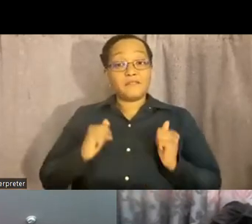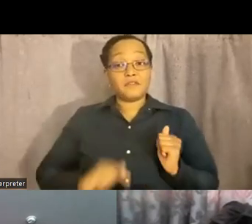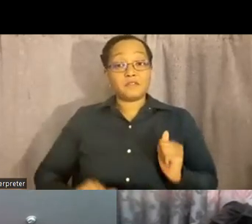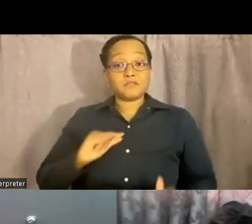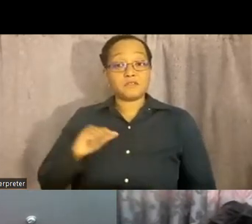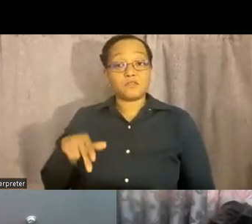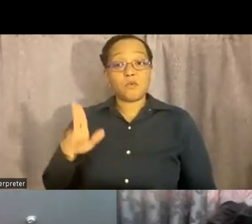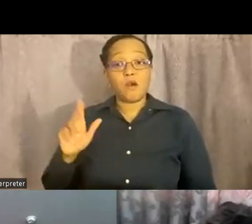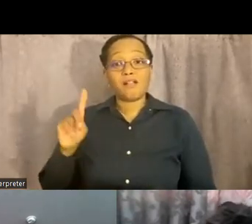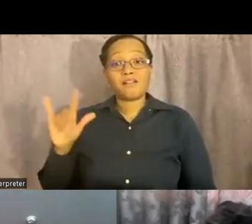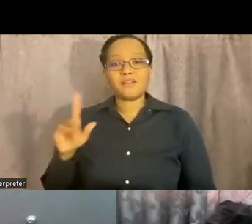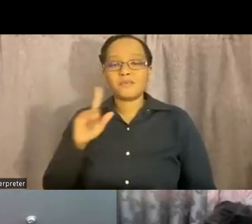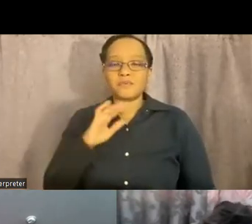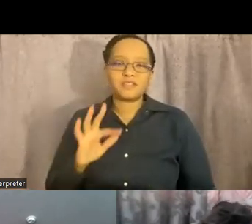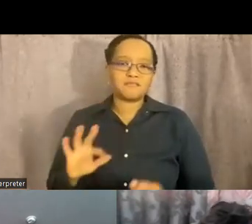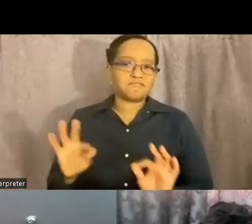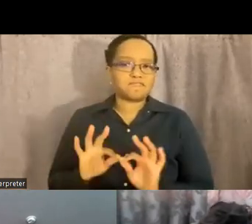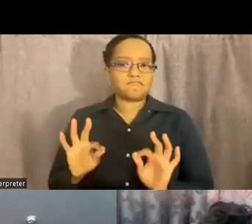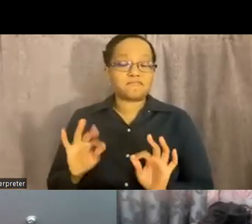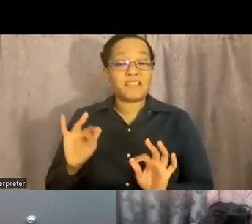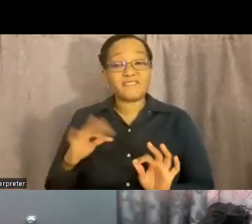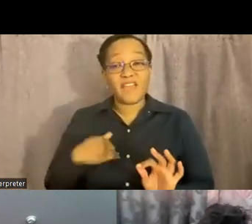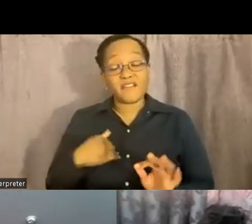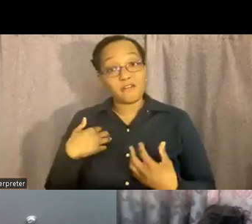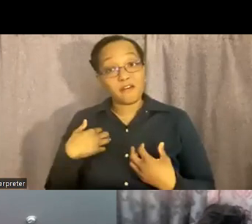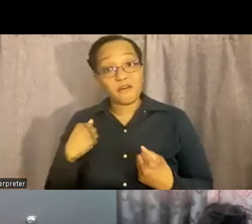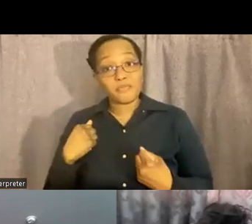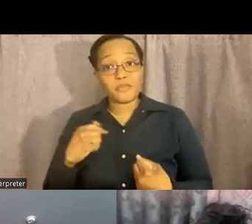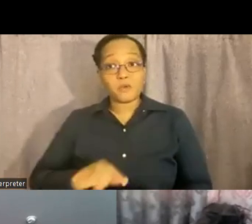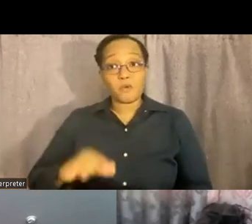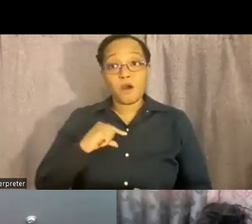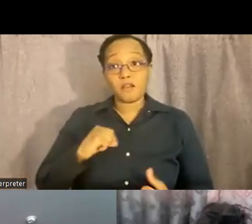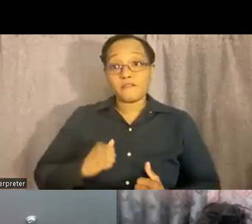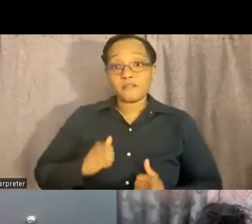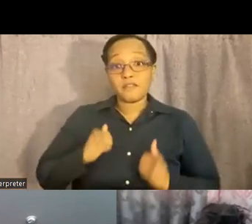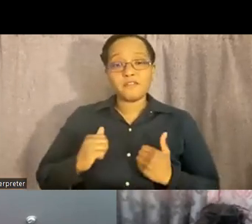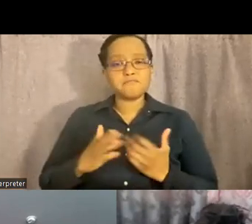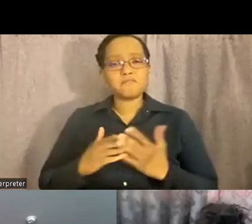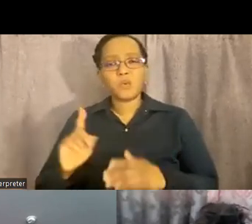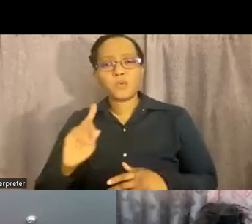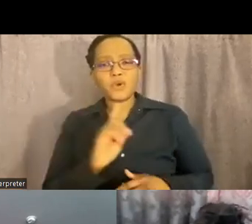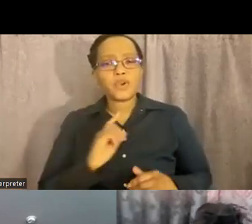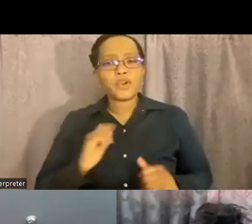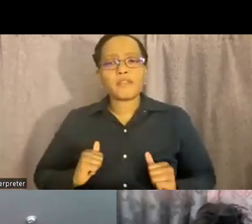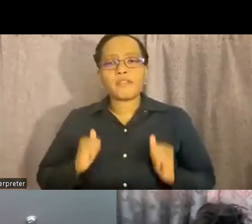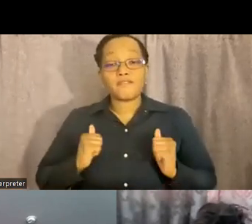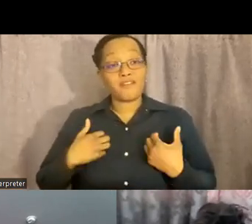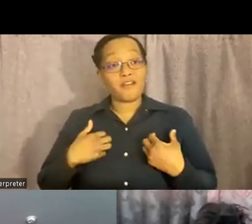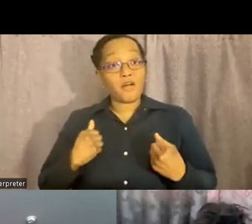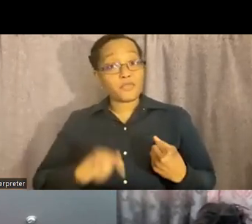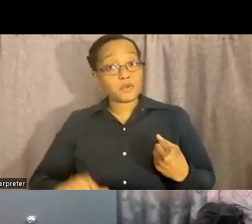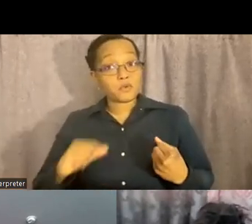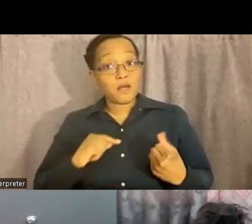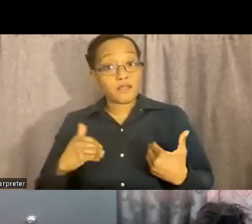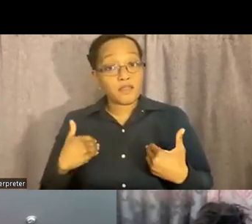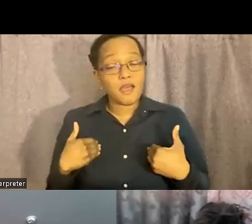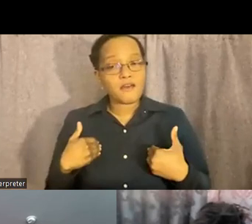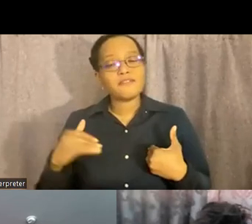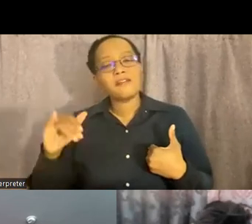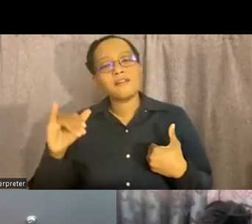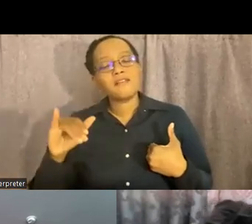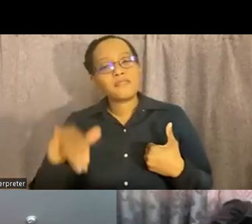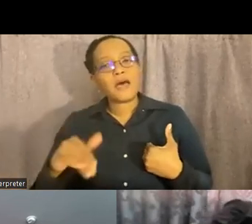When we have helped the quality of living regardless of where we are, because help us